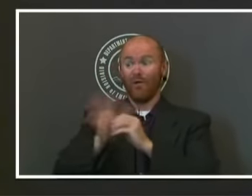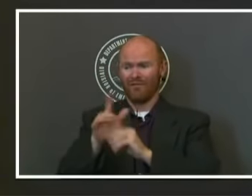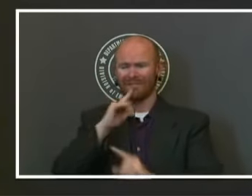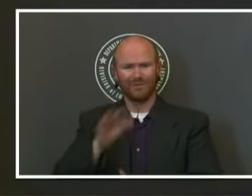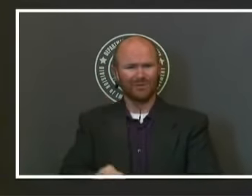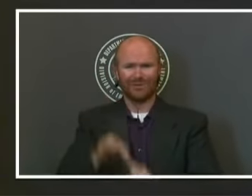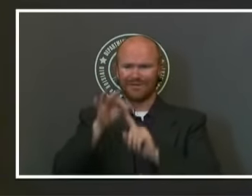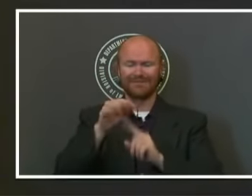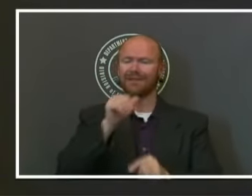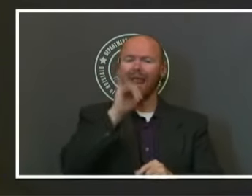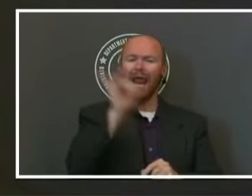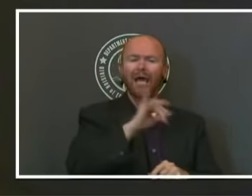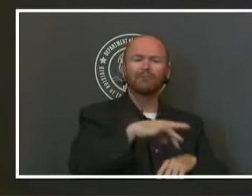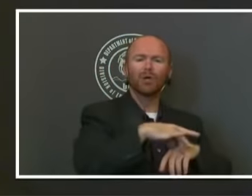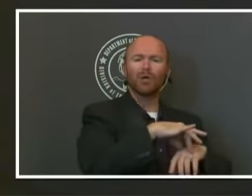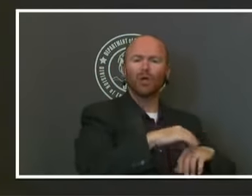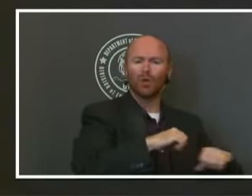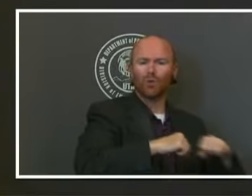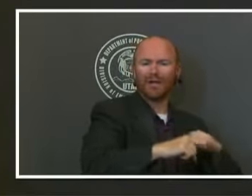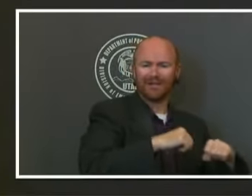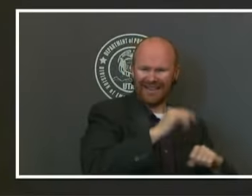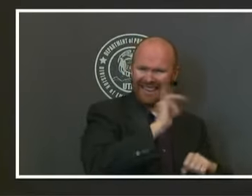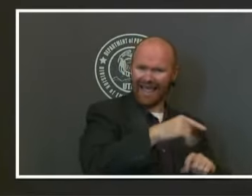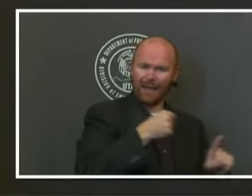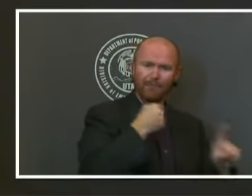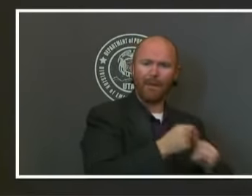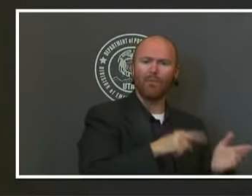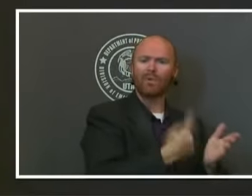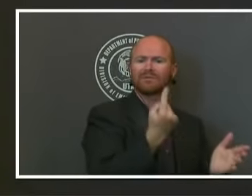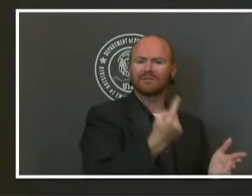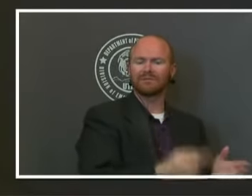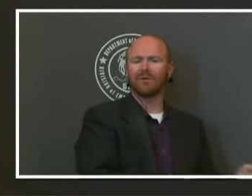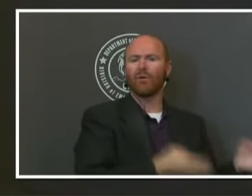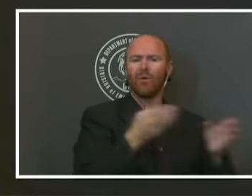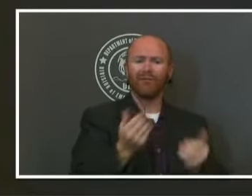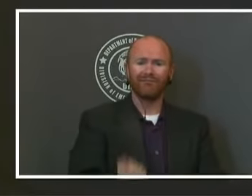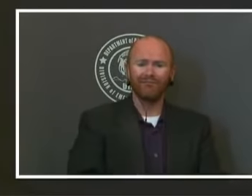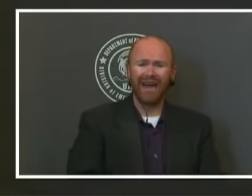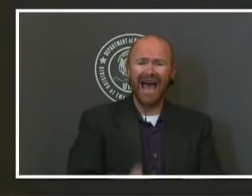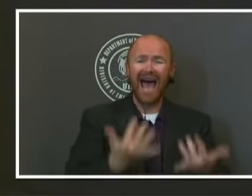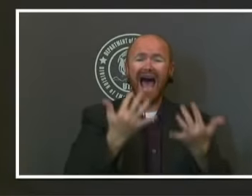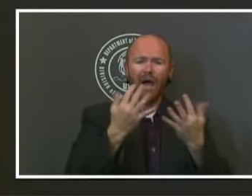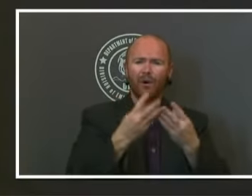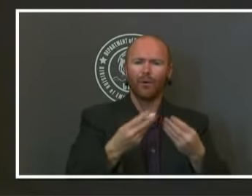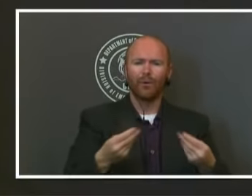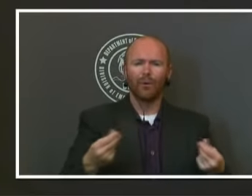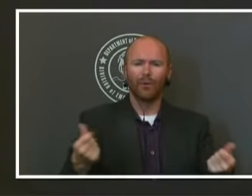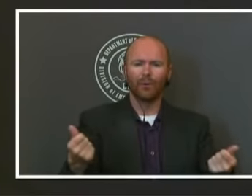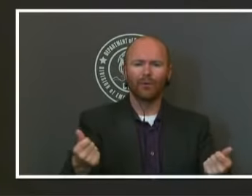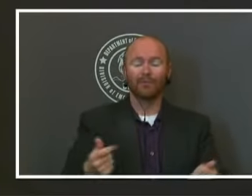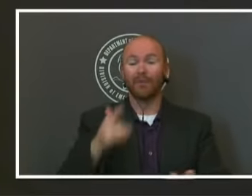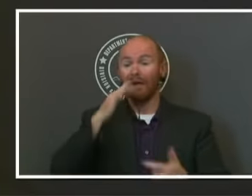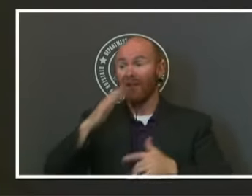a long term exercise and